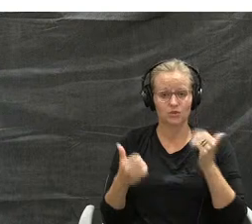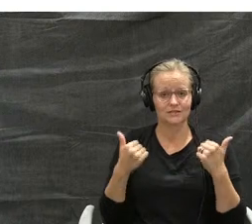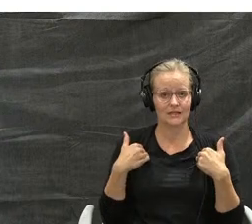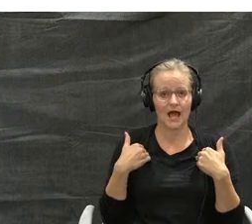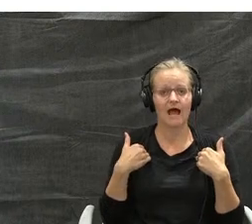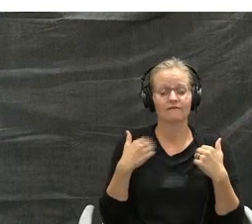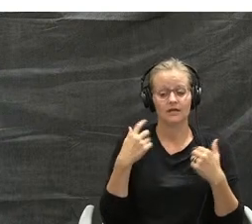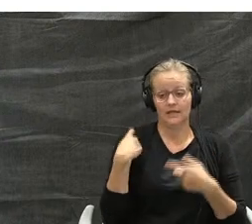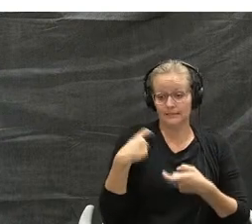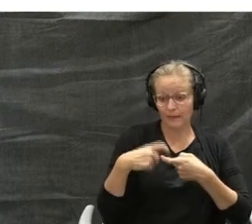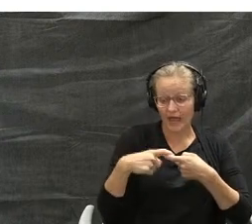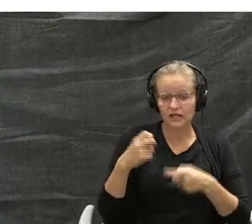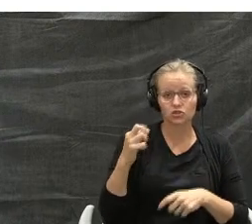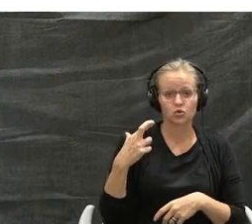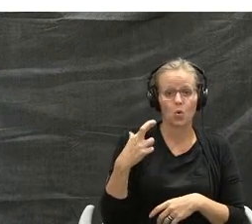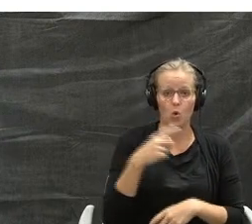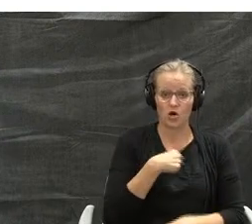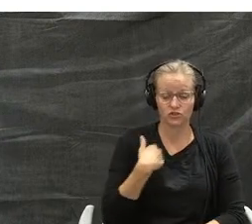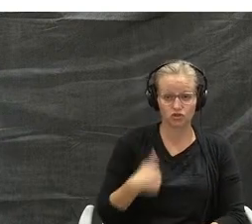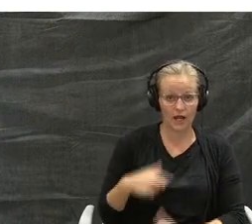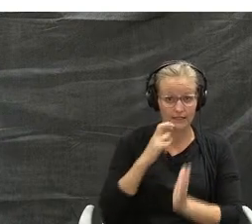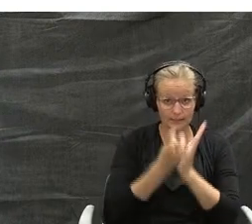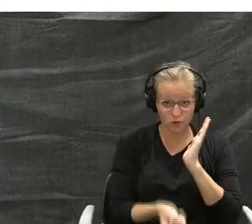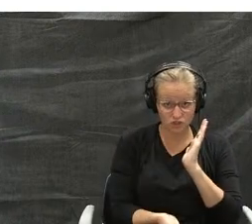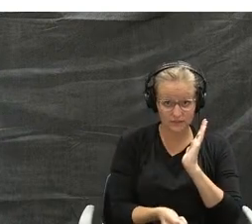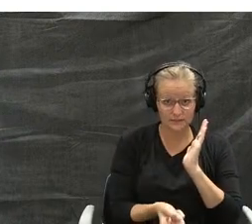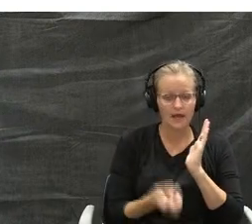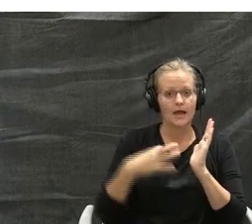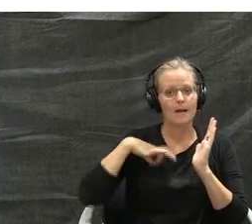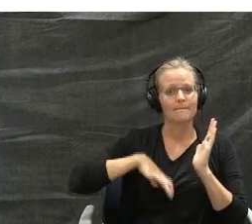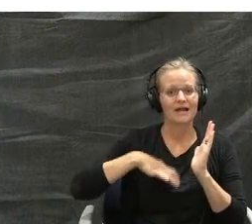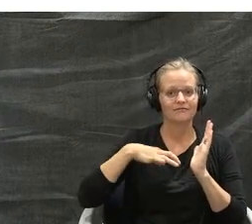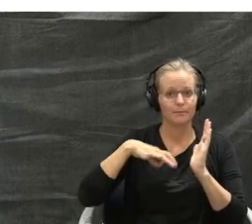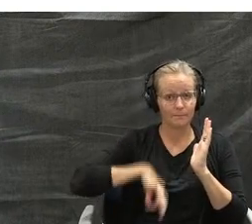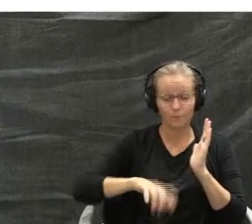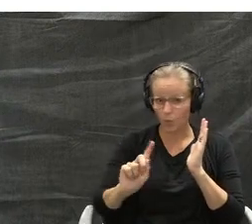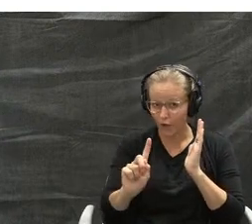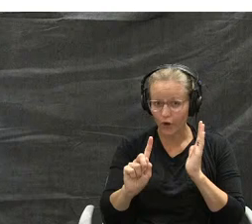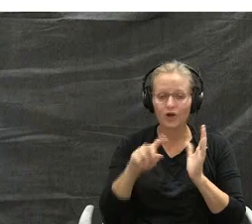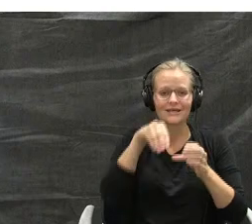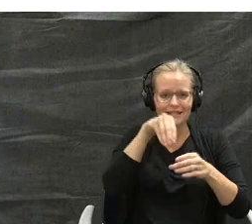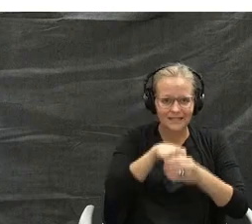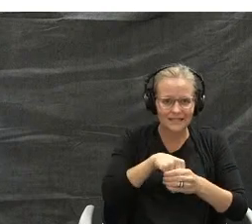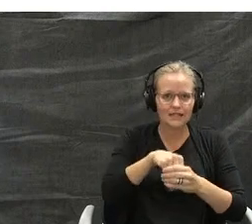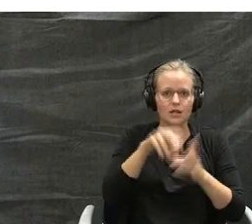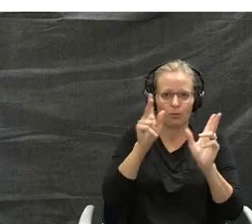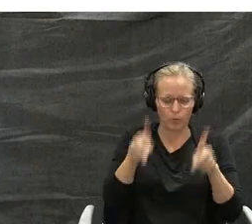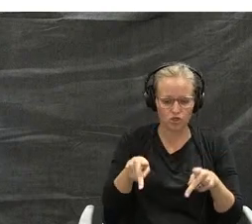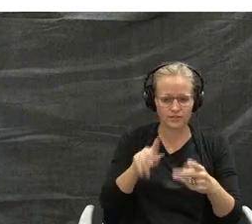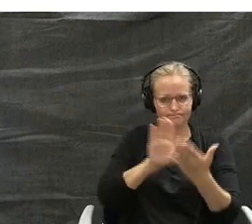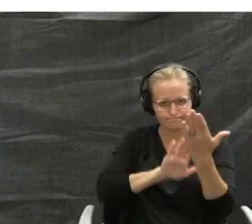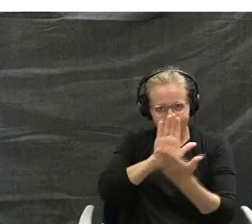immersion would benefit tremendously from in class versus virtual in my opinion. Thank you sincerely for the kind